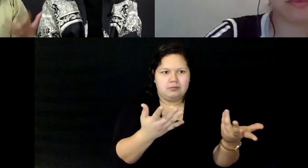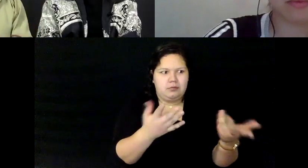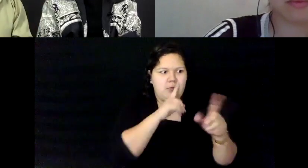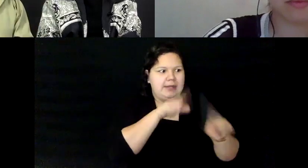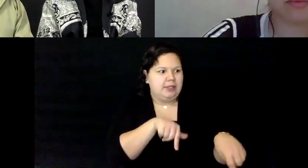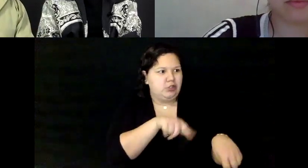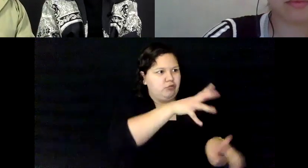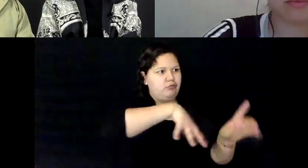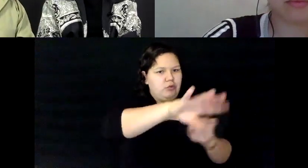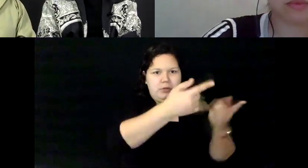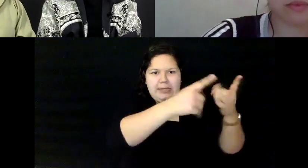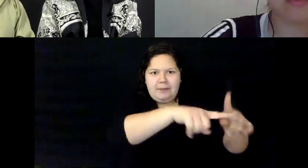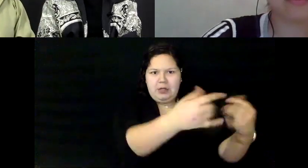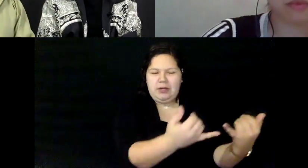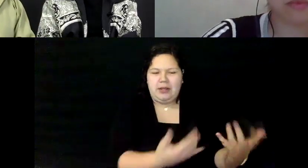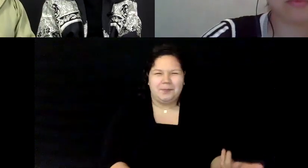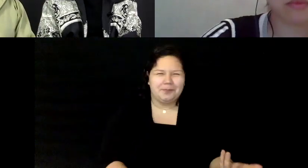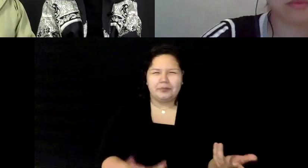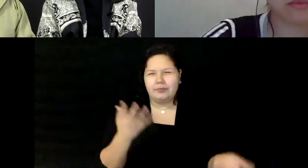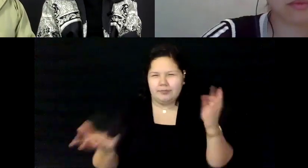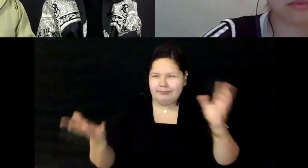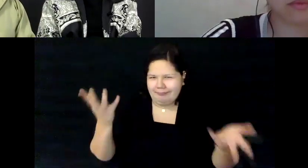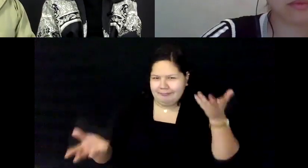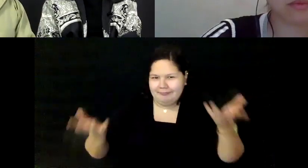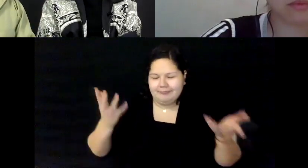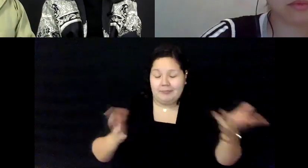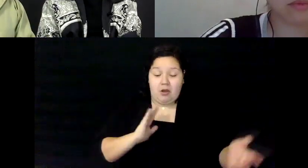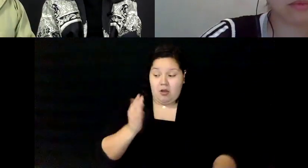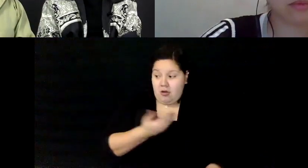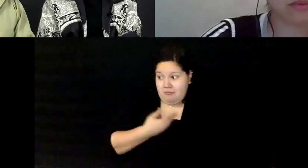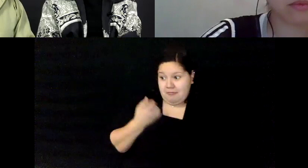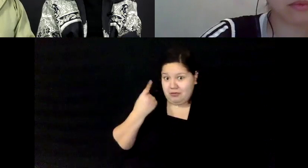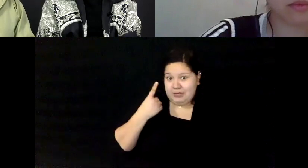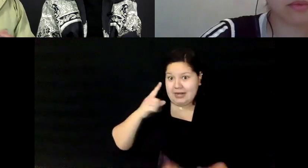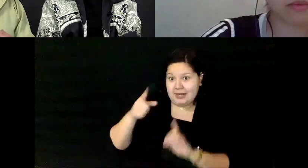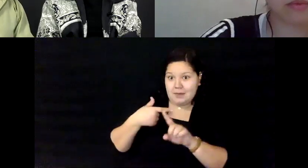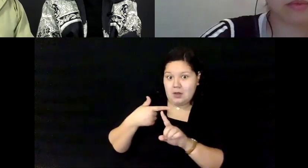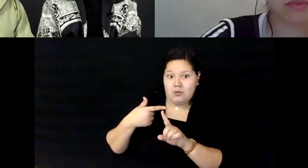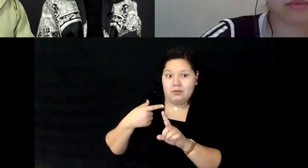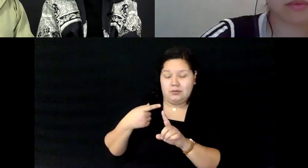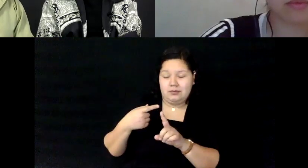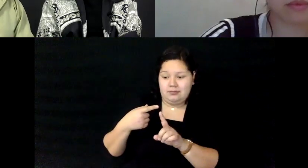giving you, right? So I think our understanding of our own desires for tradition, you know,